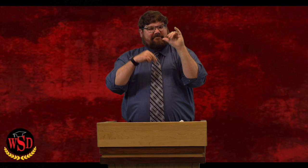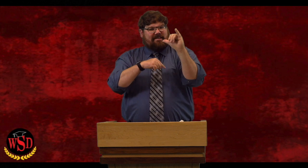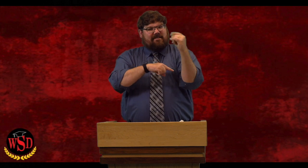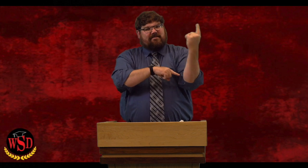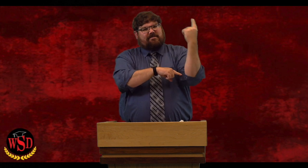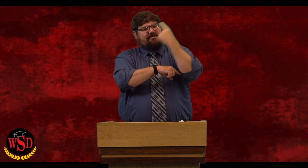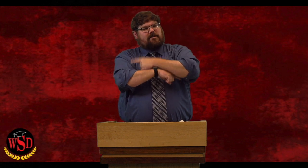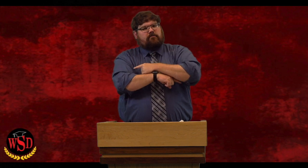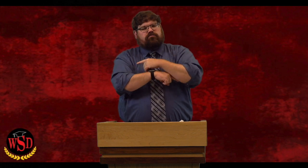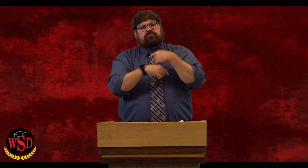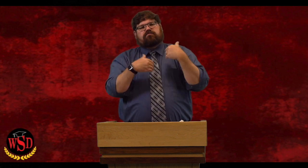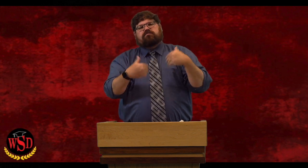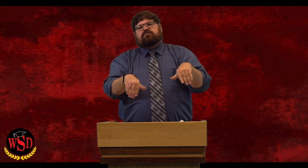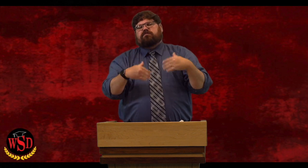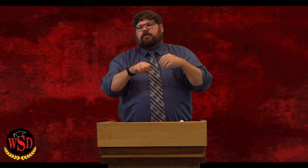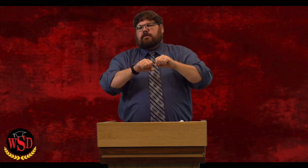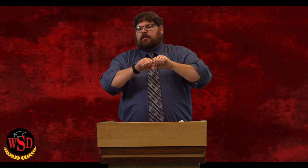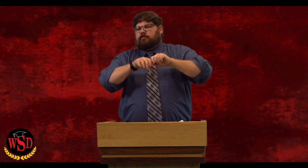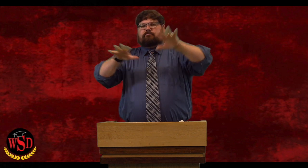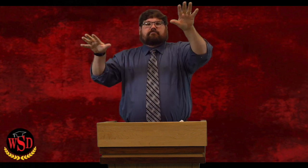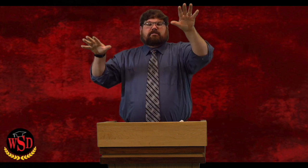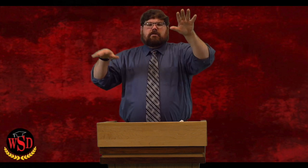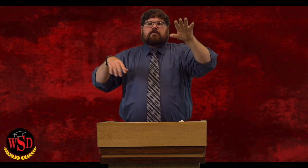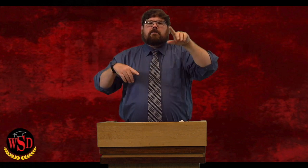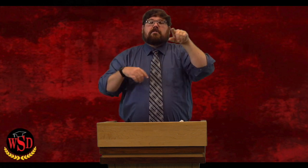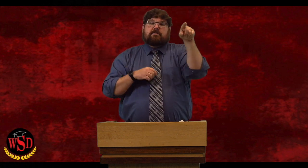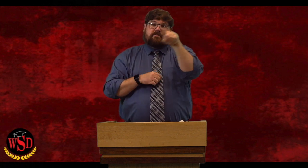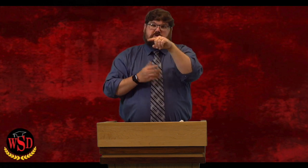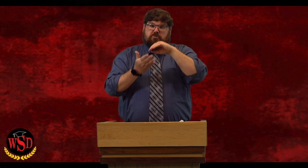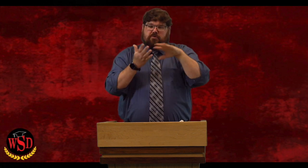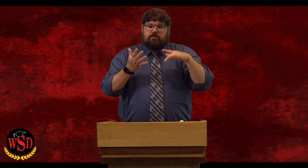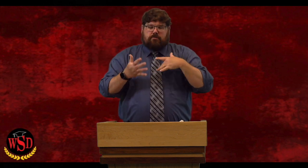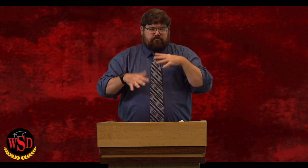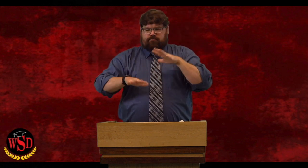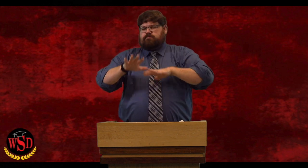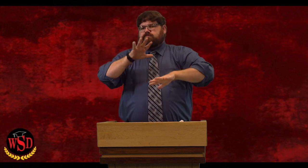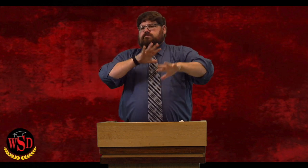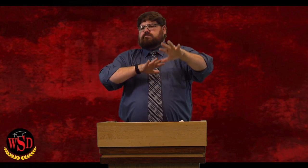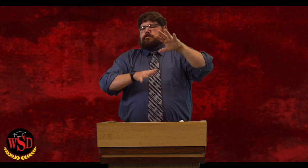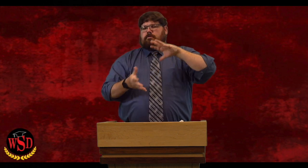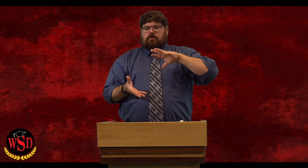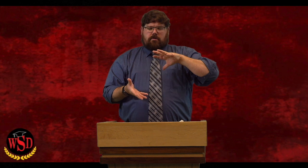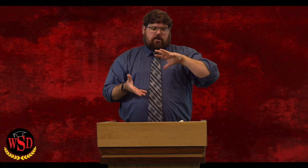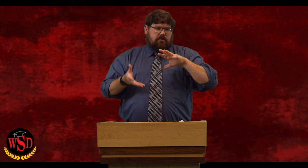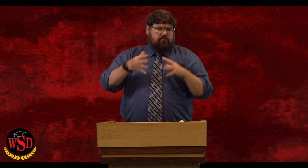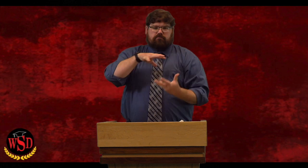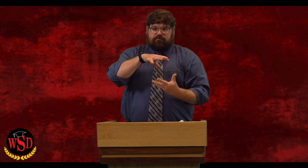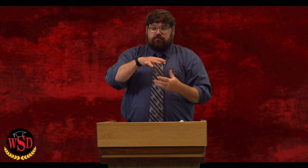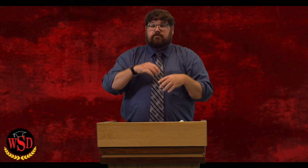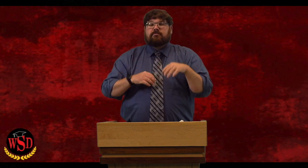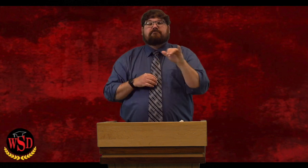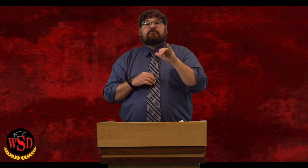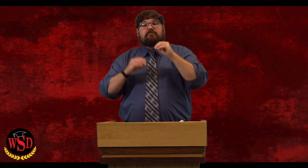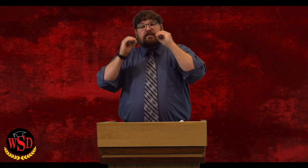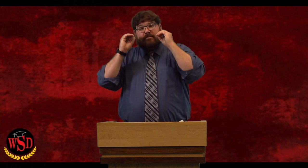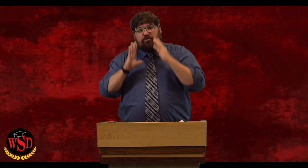March 13th was the last day we saw students face to face, before we had to send them back to their own homes, where they remain.